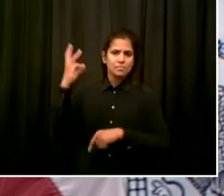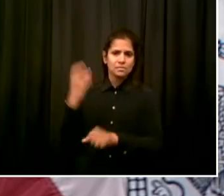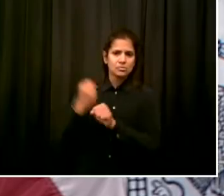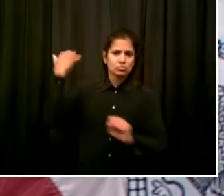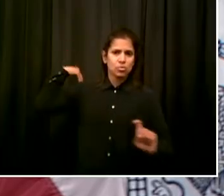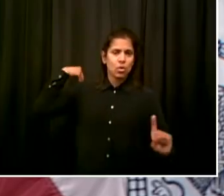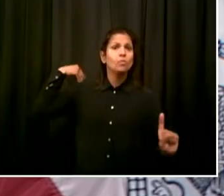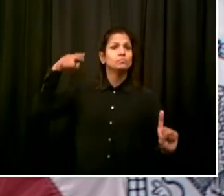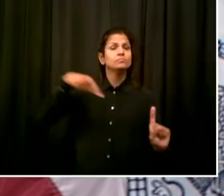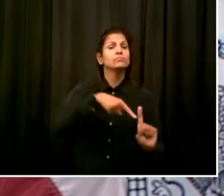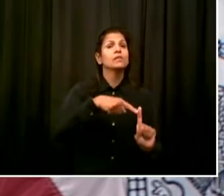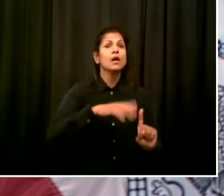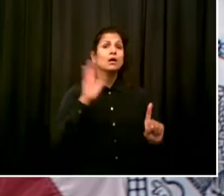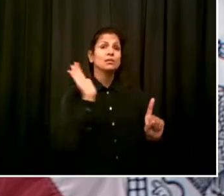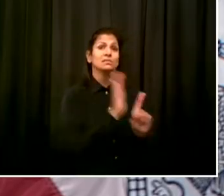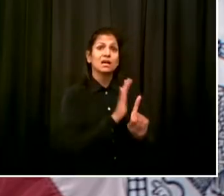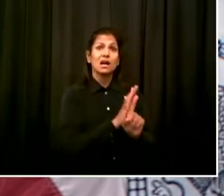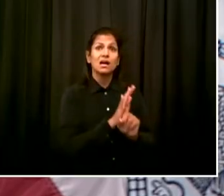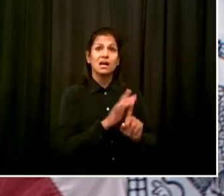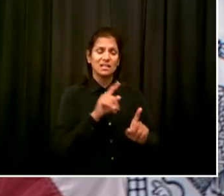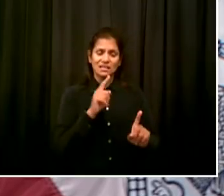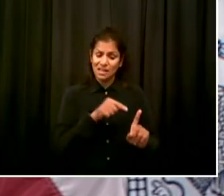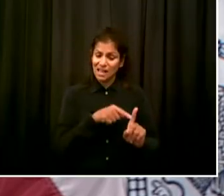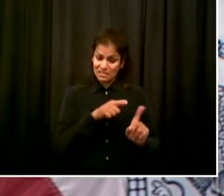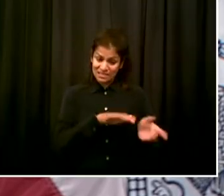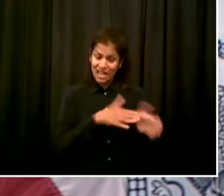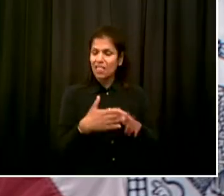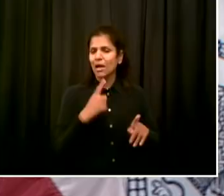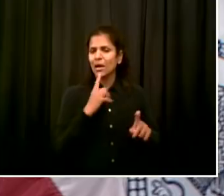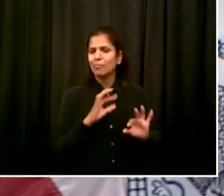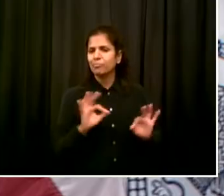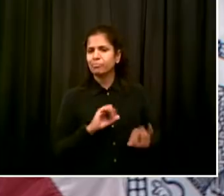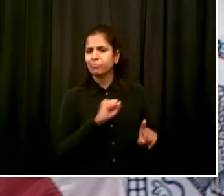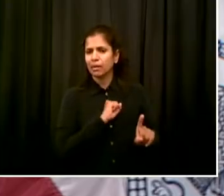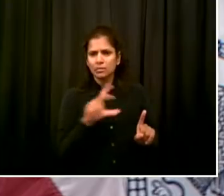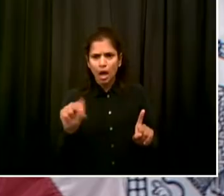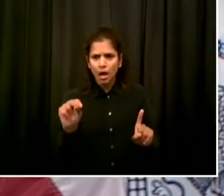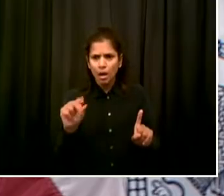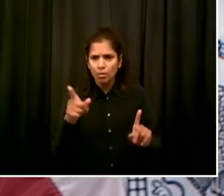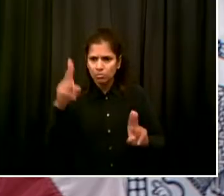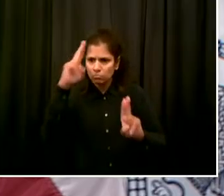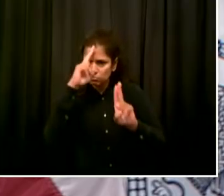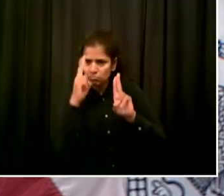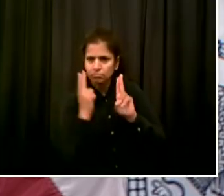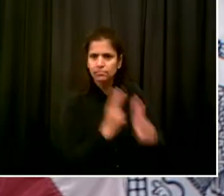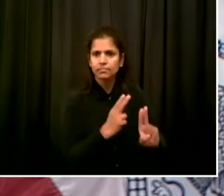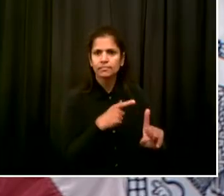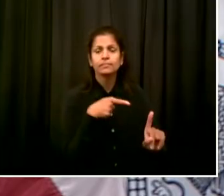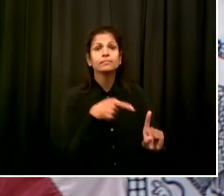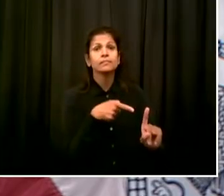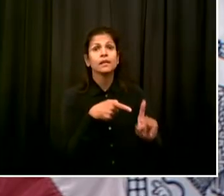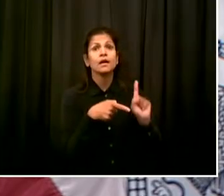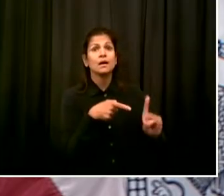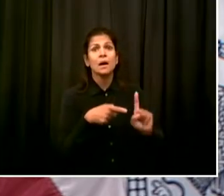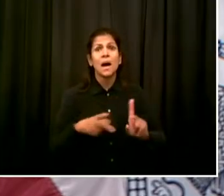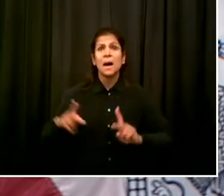I TRULY BELIEVE THAT ERIC GARNER, EVEN THOUGH HE SHOULD BE TWIH US TODAY HE DID NOT EDI